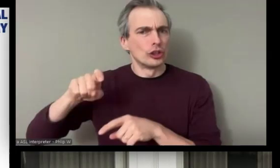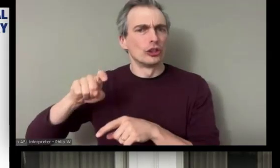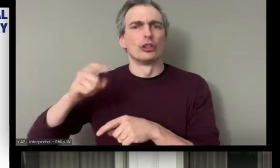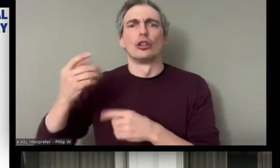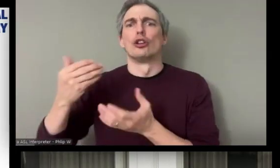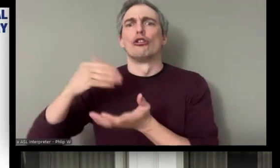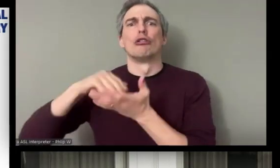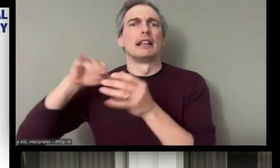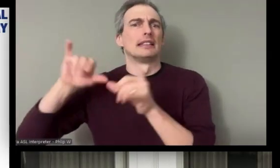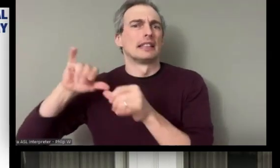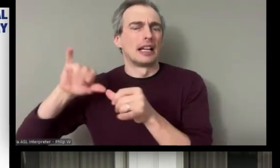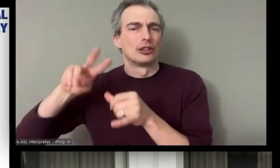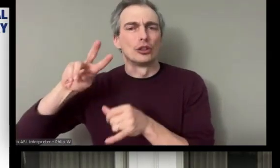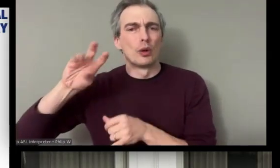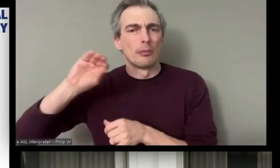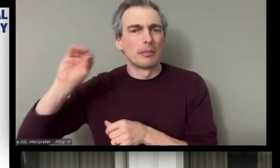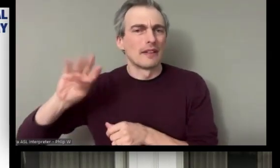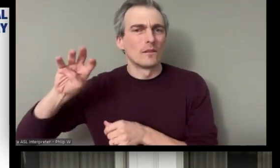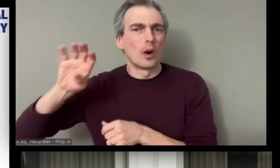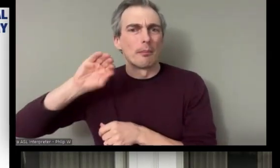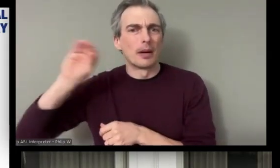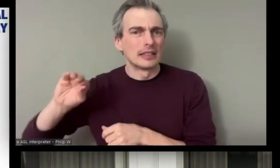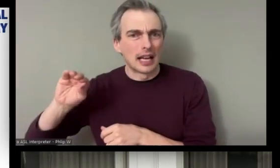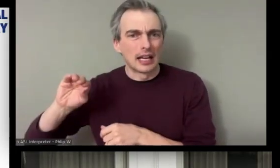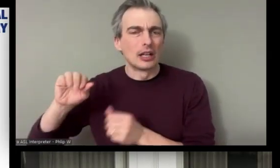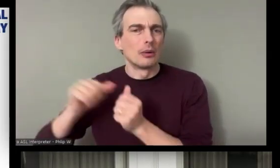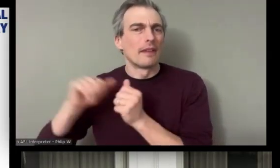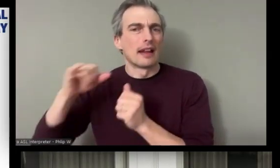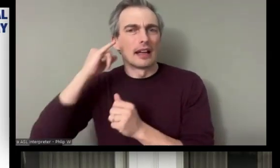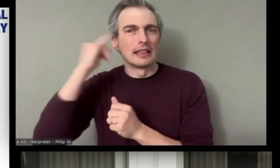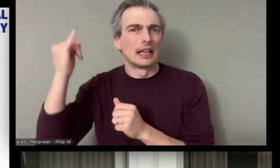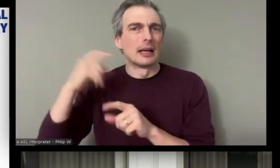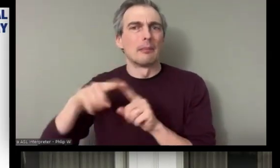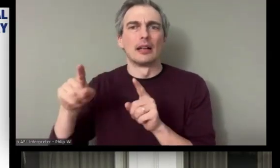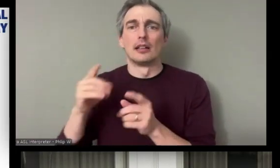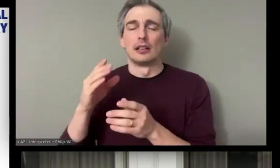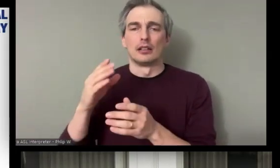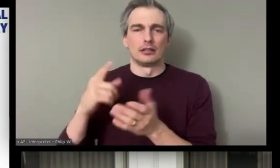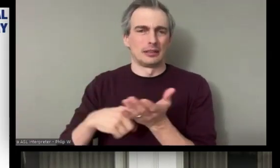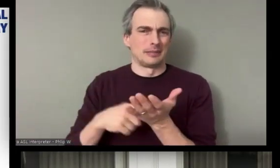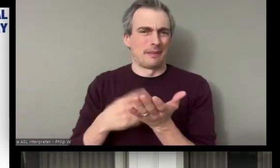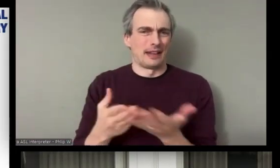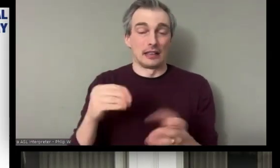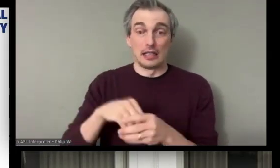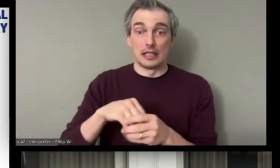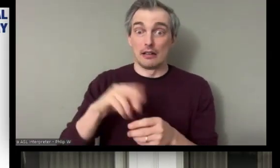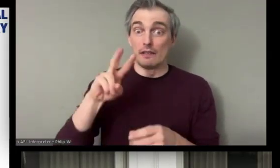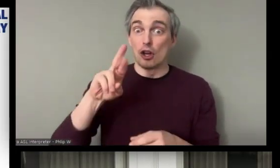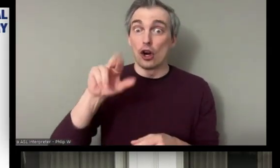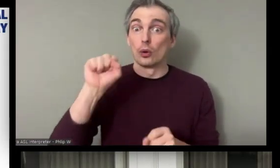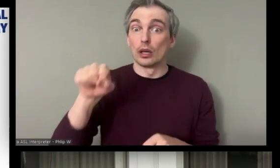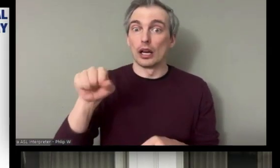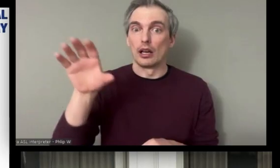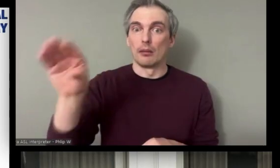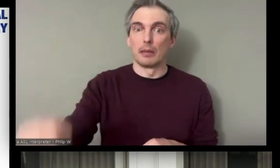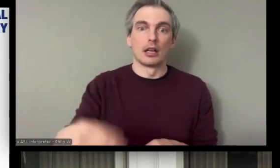kinds of ideas -- with the idea that sometimes things in VR can be, like, picked up and held up to your face and read, just like in the real world.